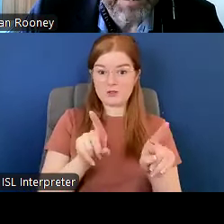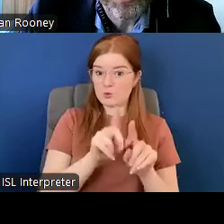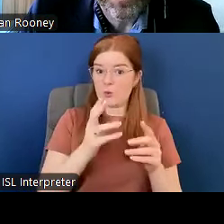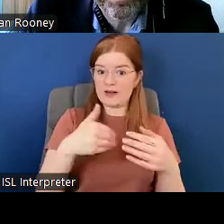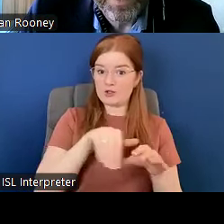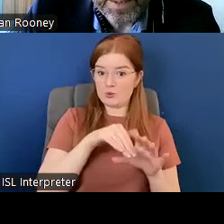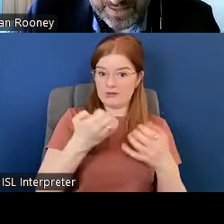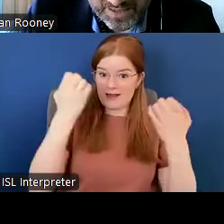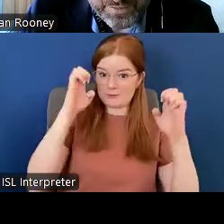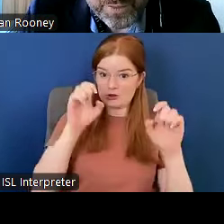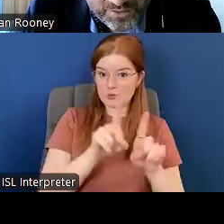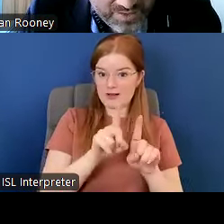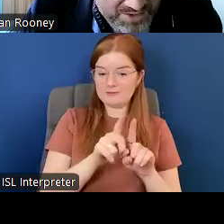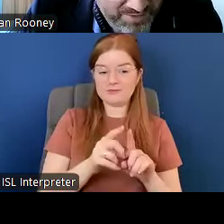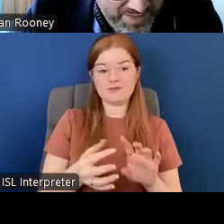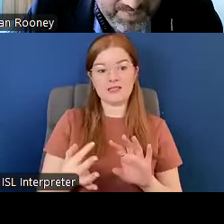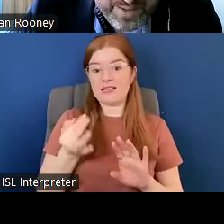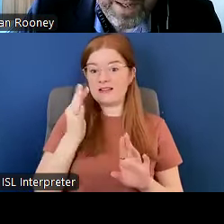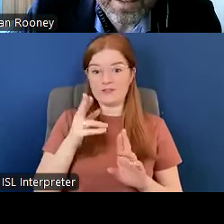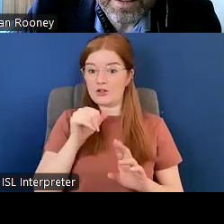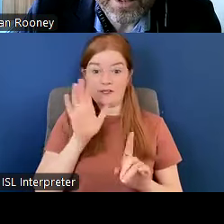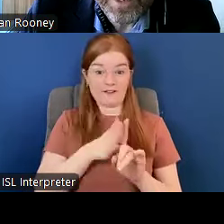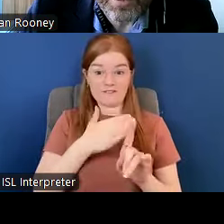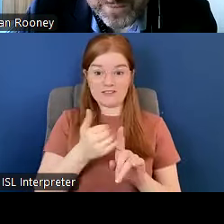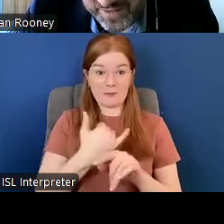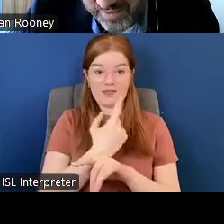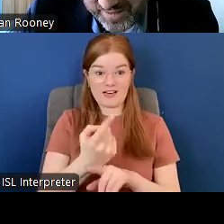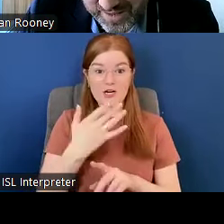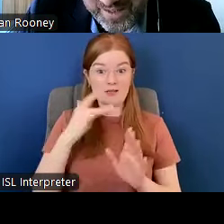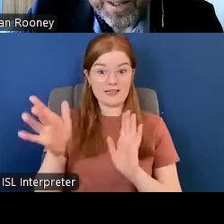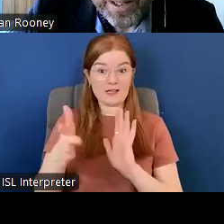exhibition. And if you aren't convinced by that, I'll just get rid of the rather